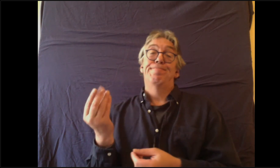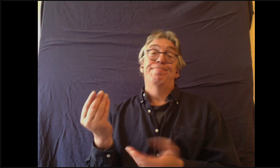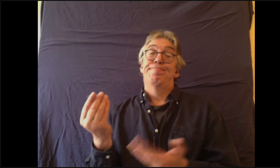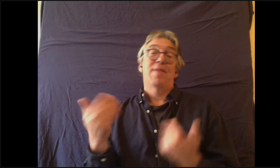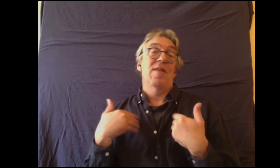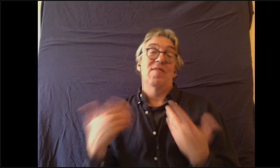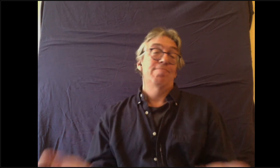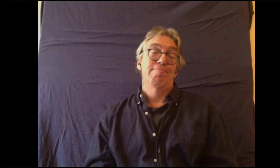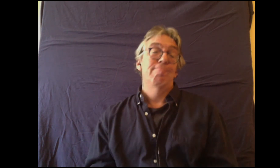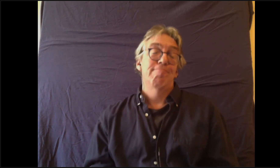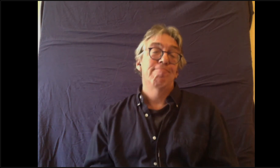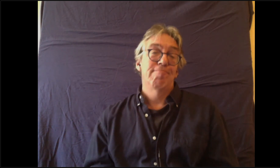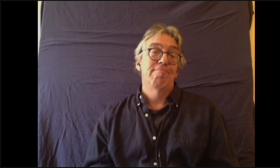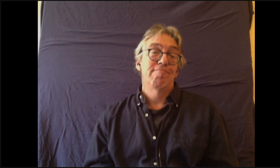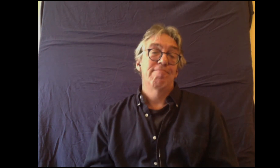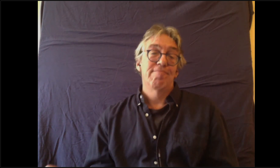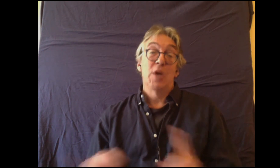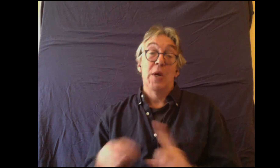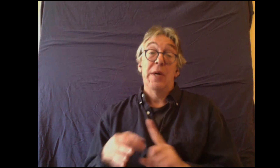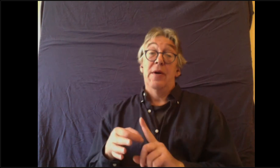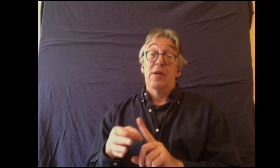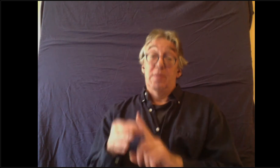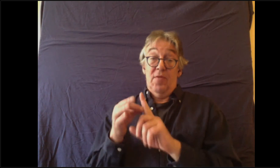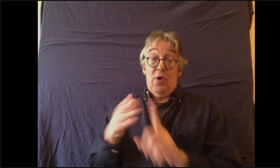And especially for DPOs, this we know is the case.